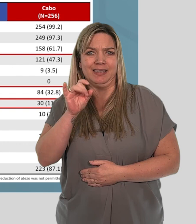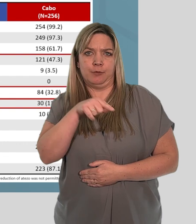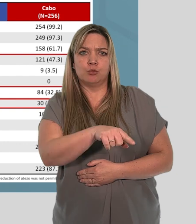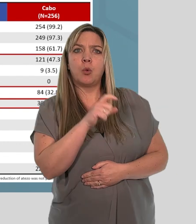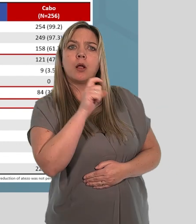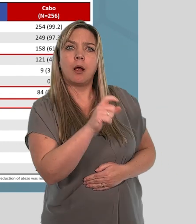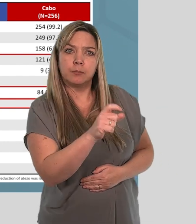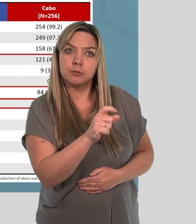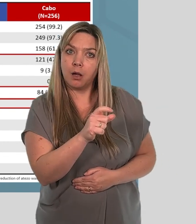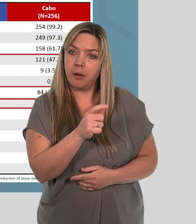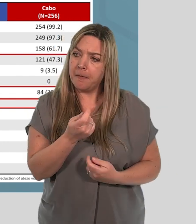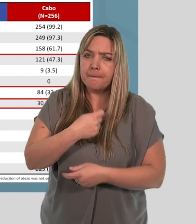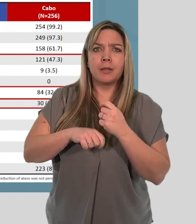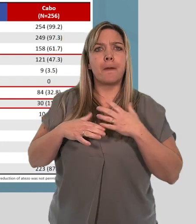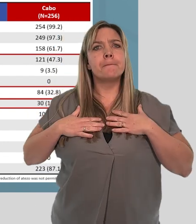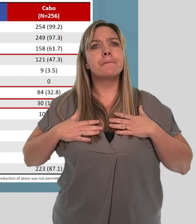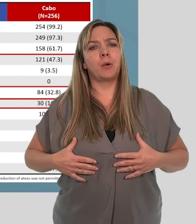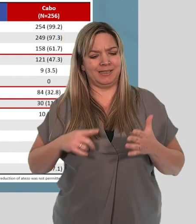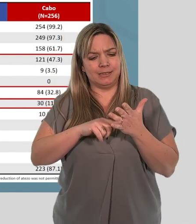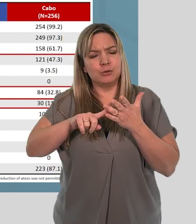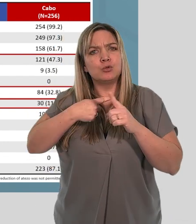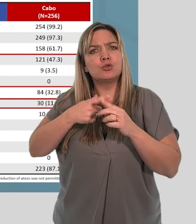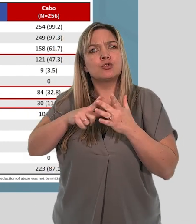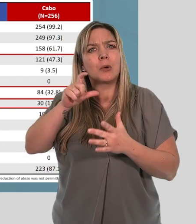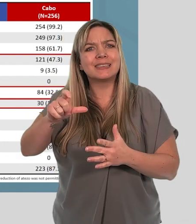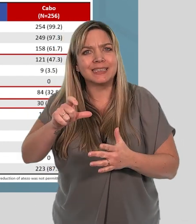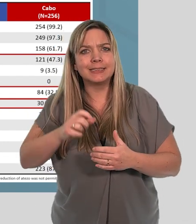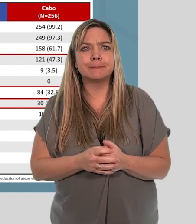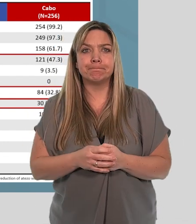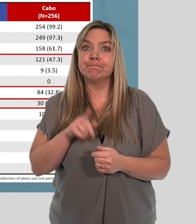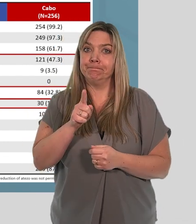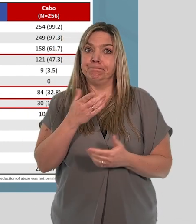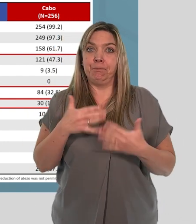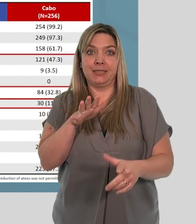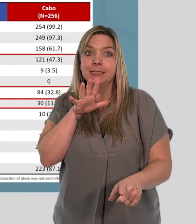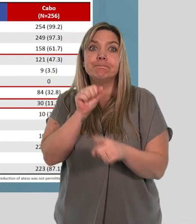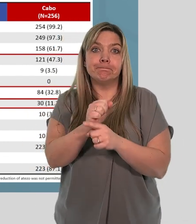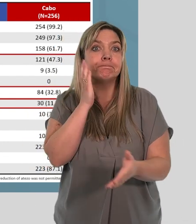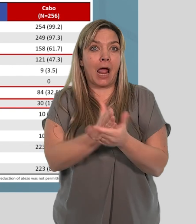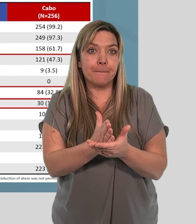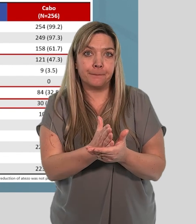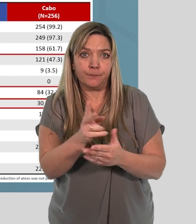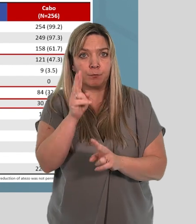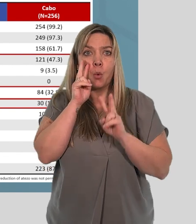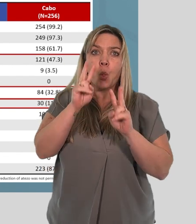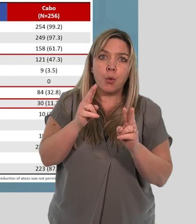what we identified. If we look at the rate and grade 3 or 4 treatment related adverse events, toxicities,